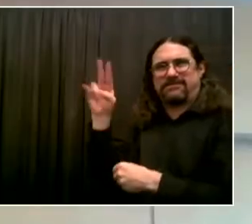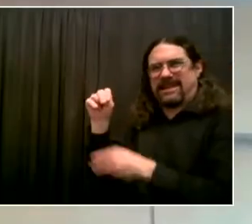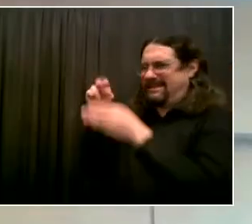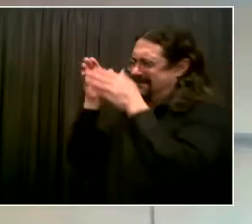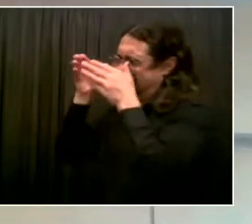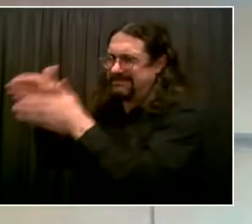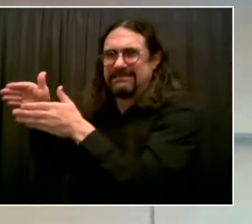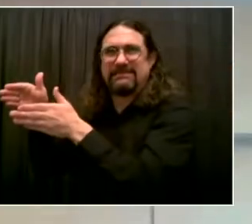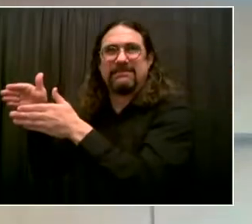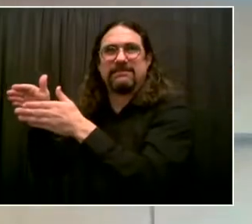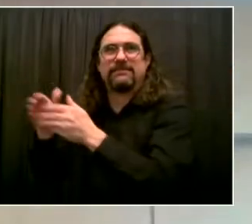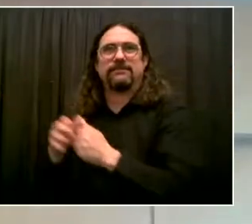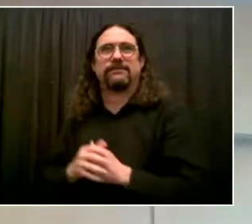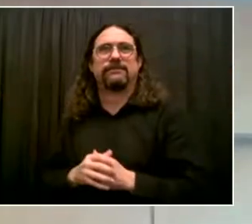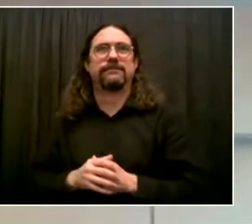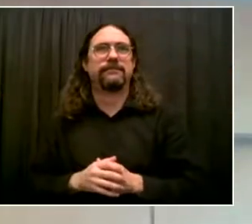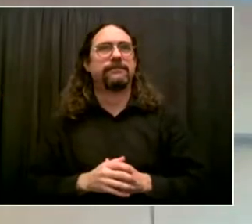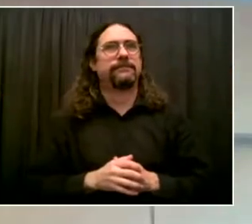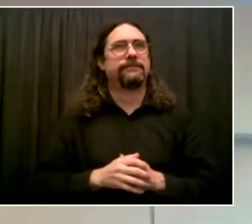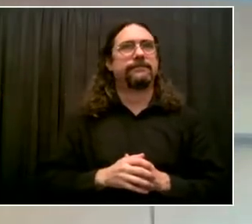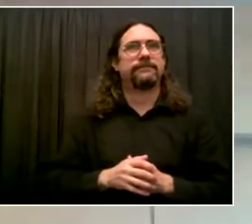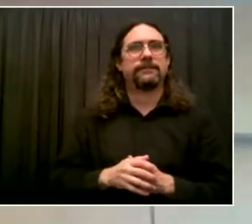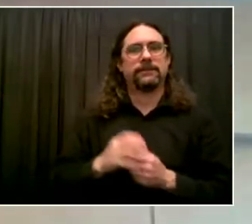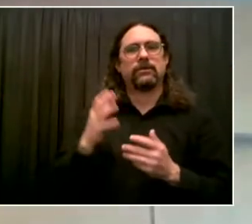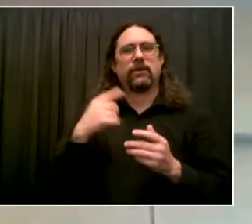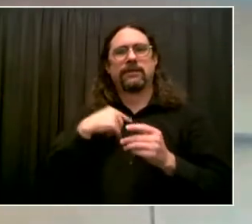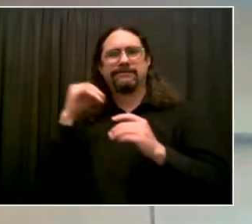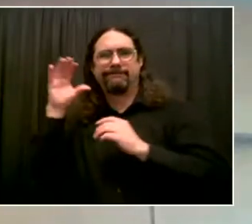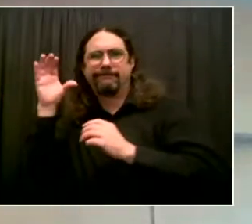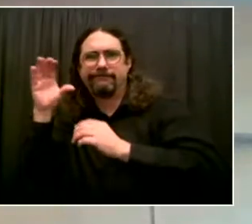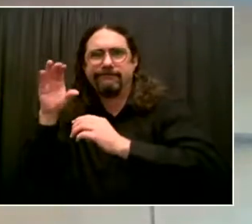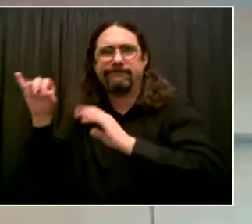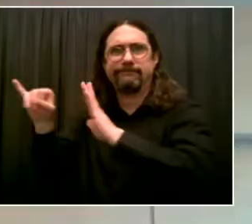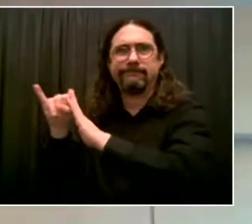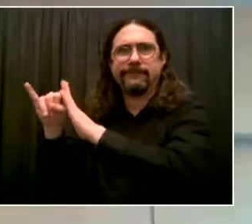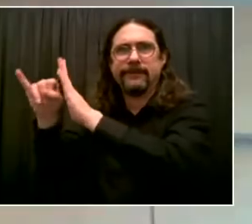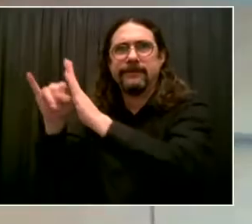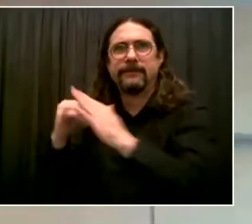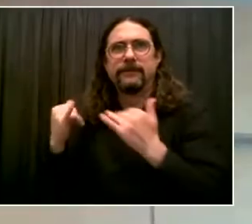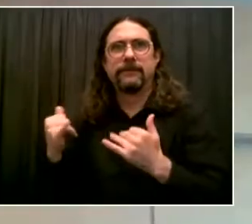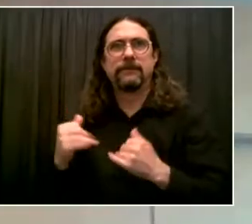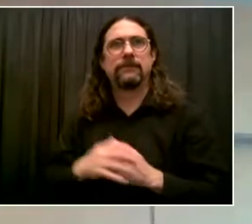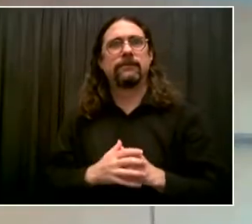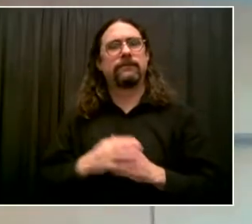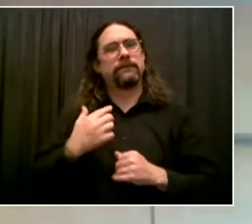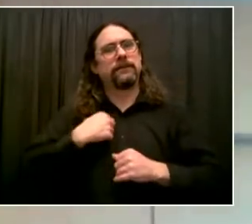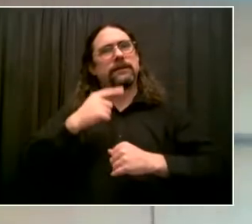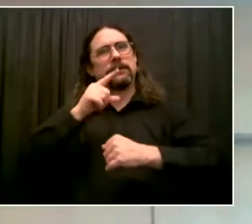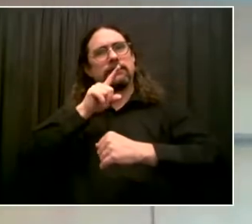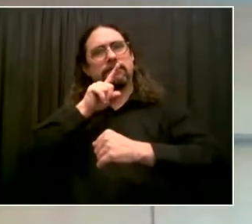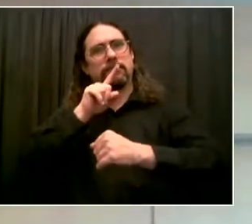TO MAKE SURE WE GET THOSE DRIVERS OF VIOLENCE OFF OUR